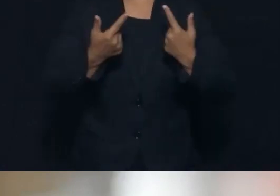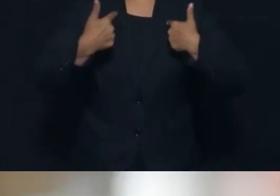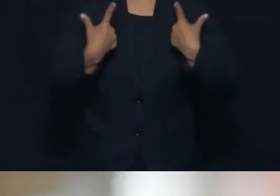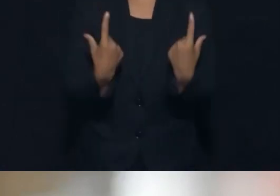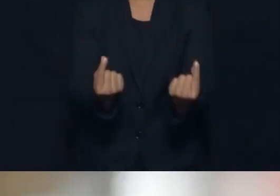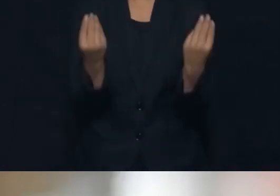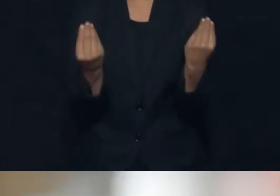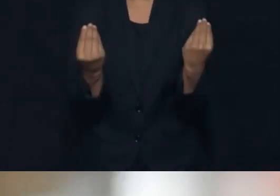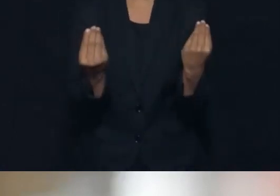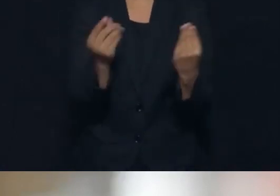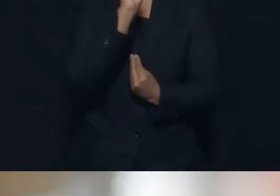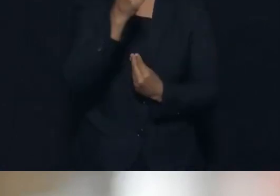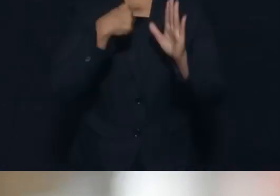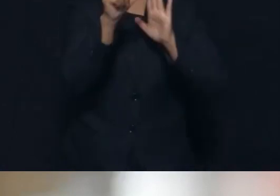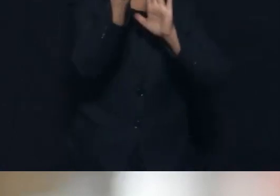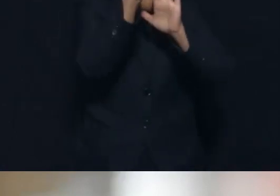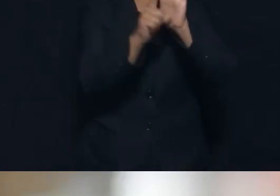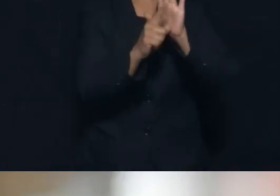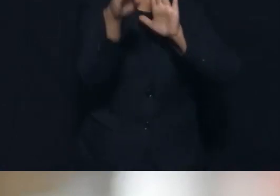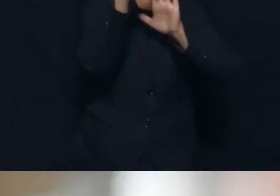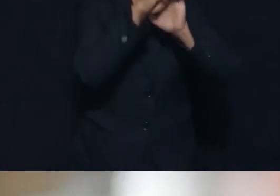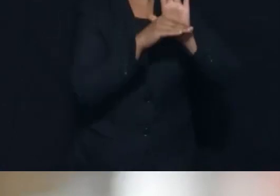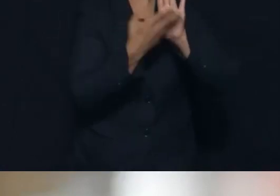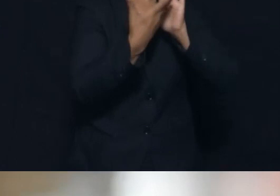With legislation and policy.